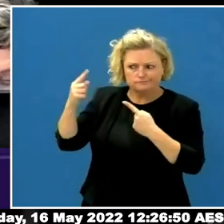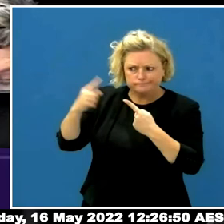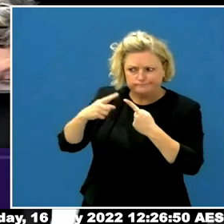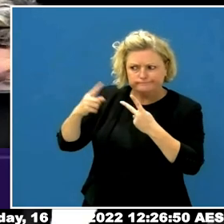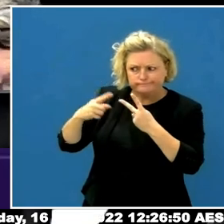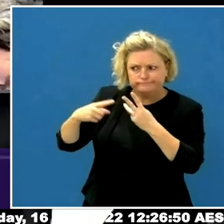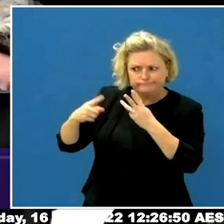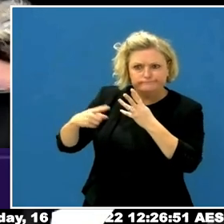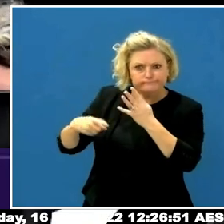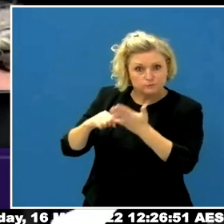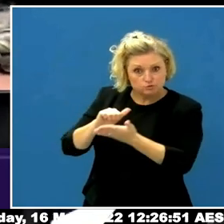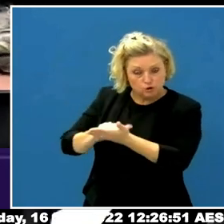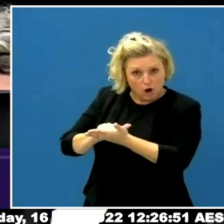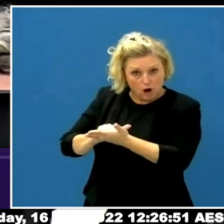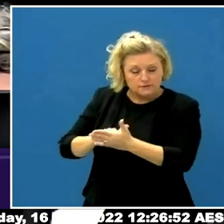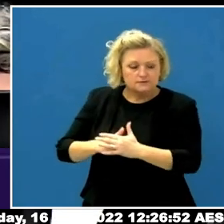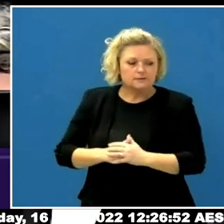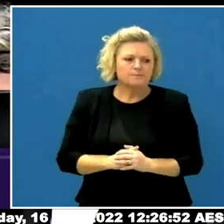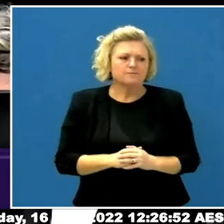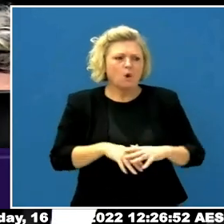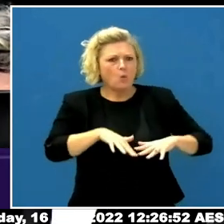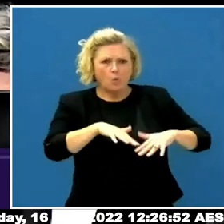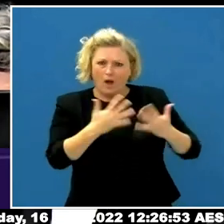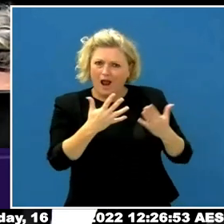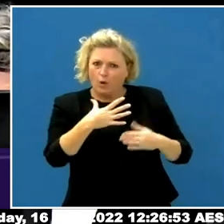Well, we asked if cameras could be put in the vehicles.